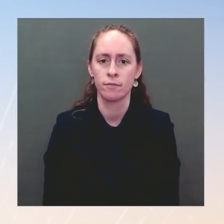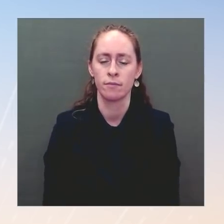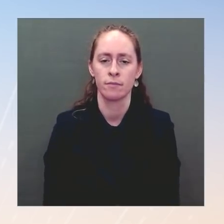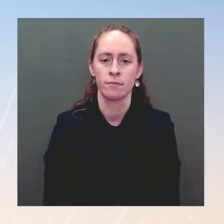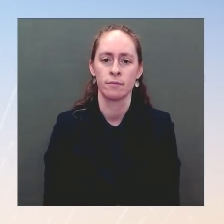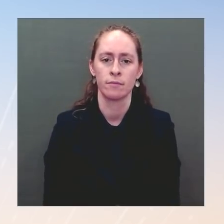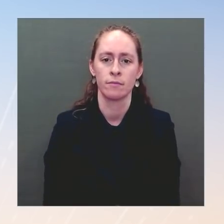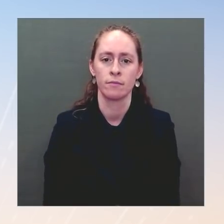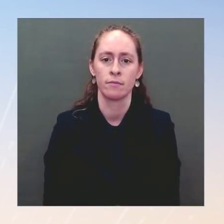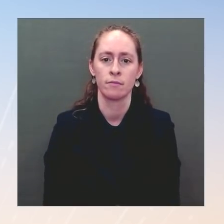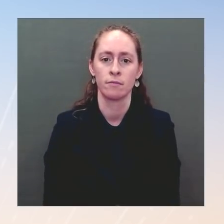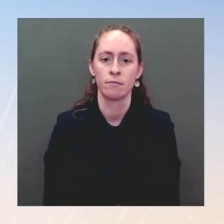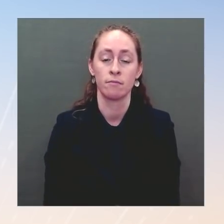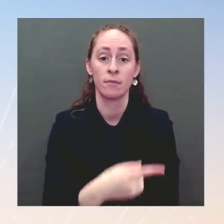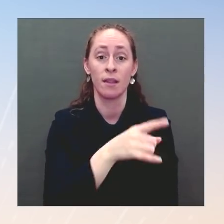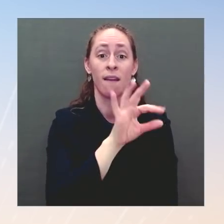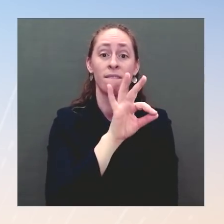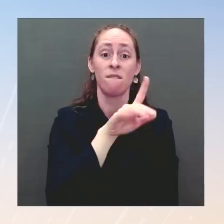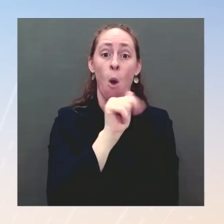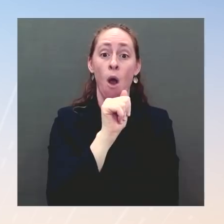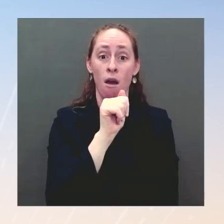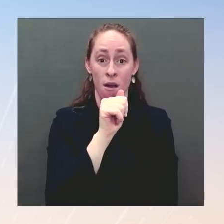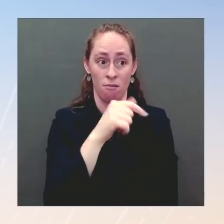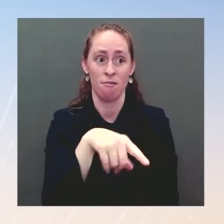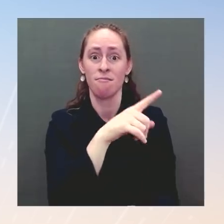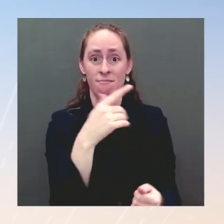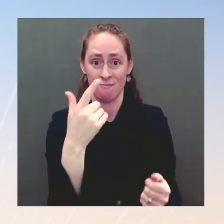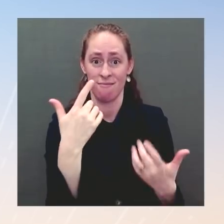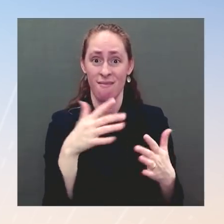I mean, these facilities have been open for 17 years now,